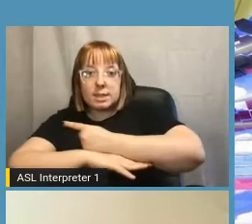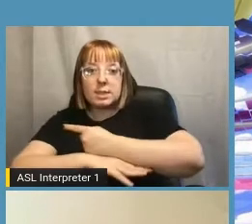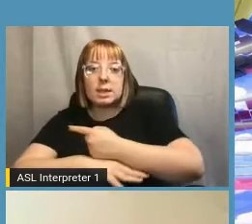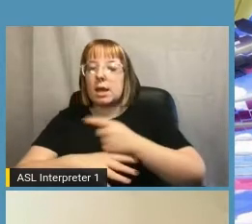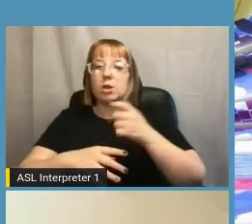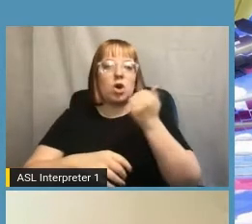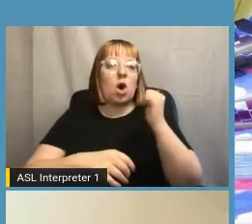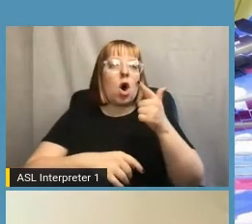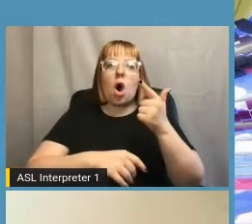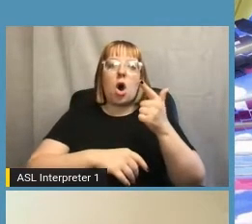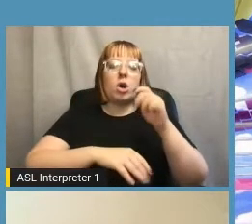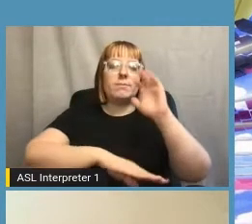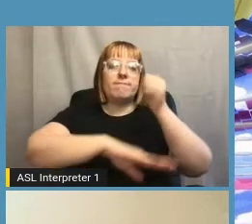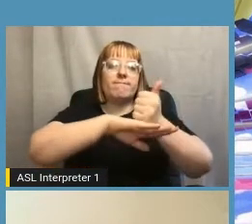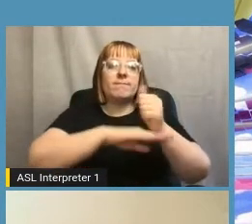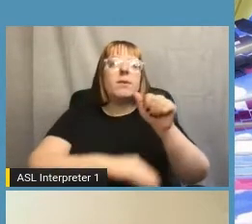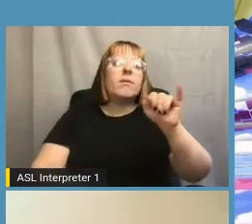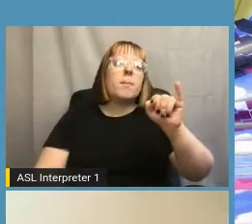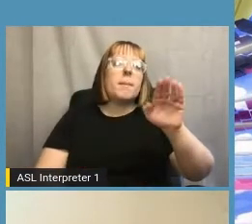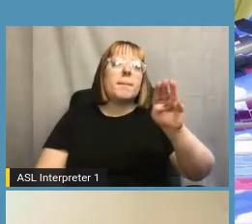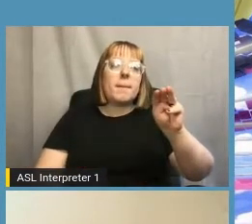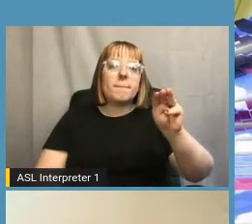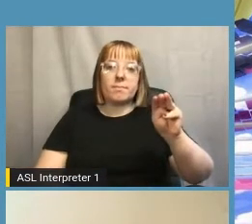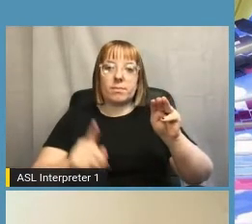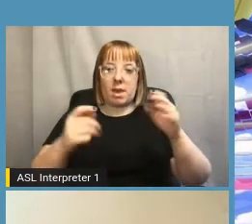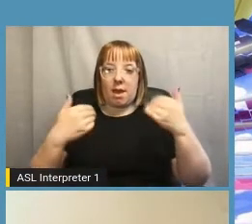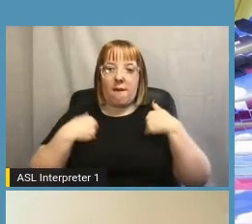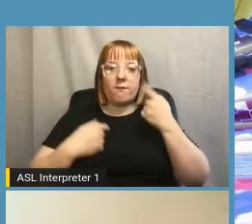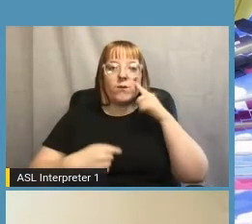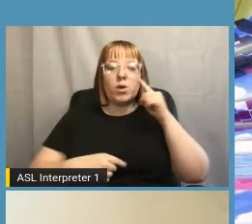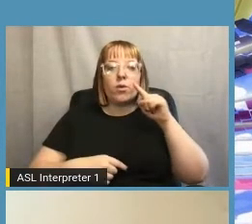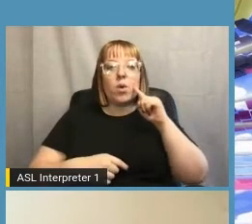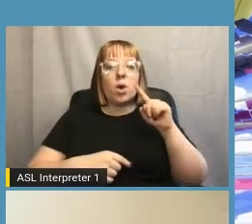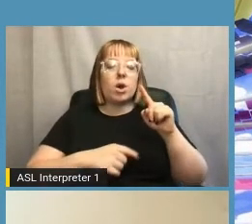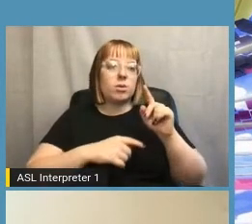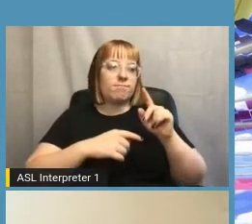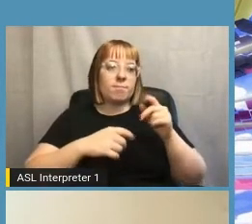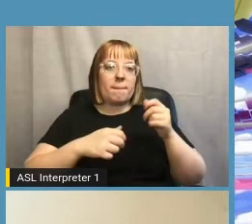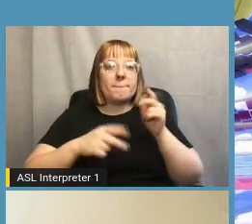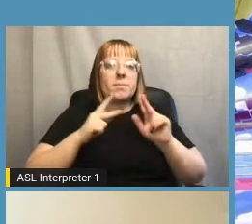had this placard for our residents and um it was even curated so there was a curator